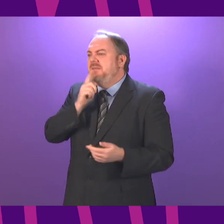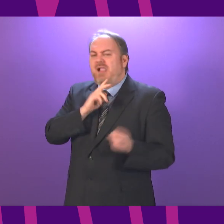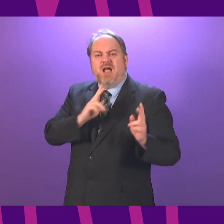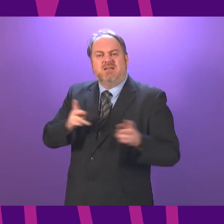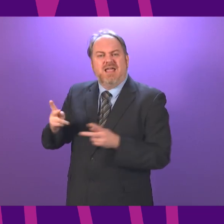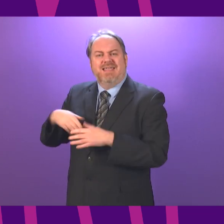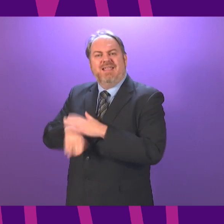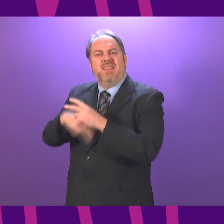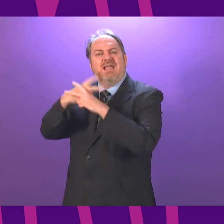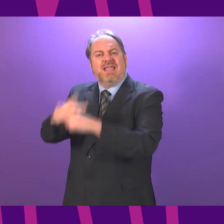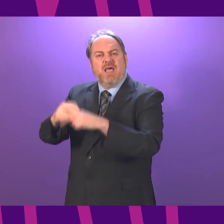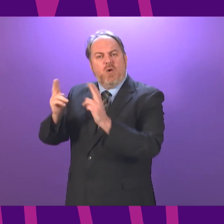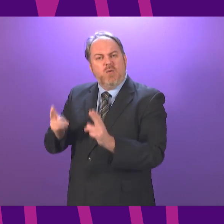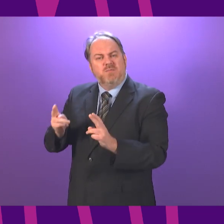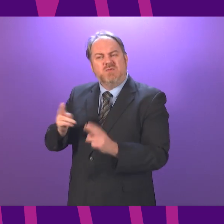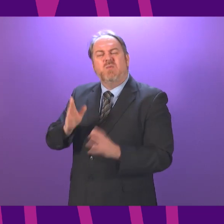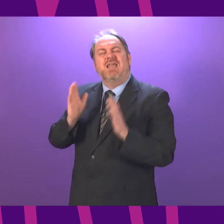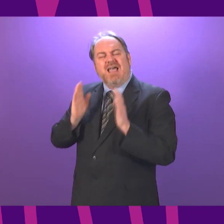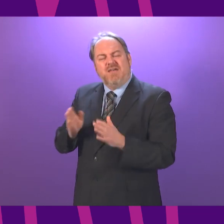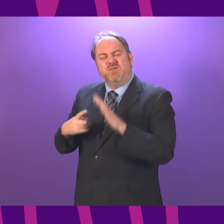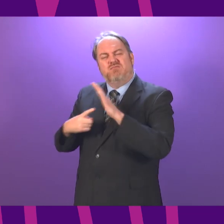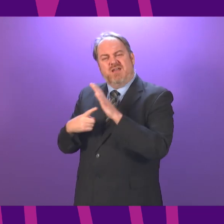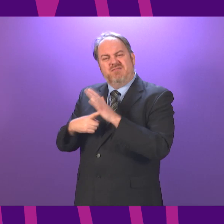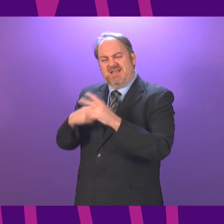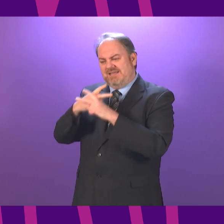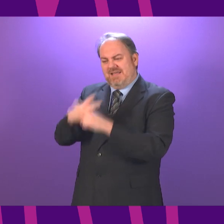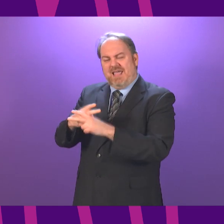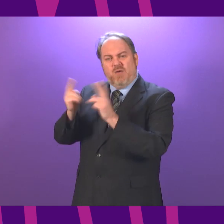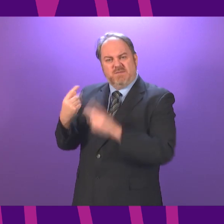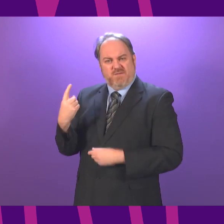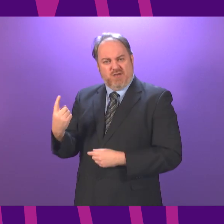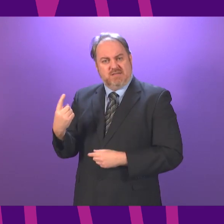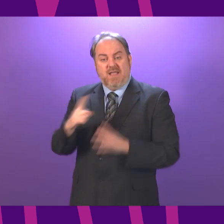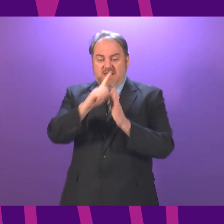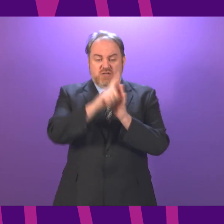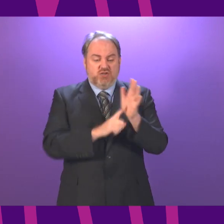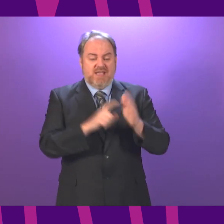care homes? It is right that we prioritise care homes. Indeed, that is what the JCVI recommended.